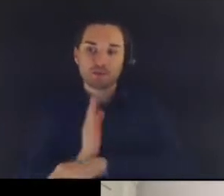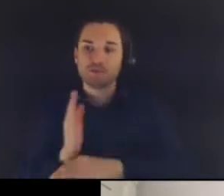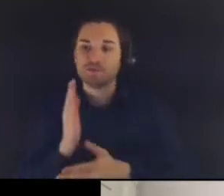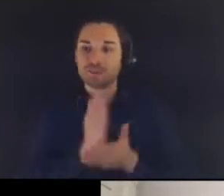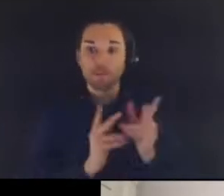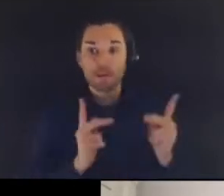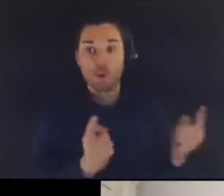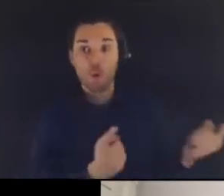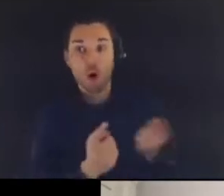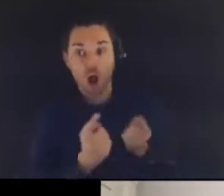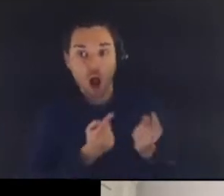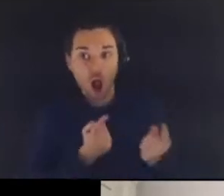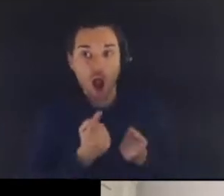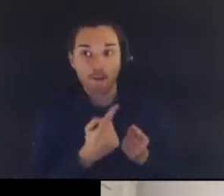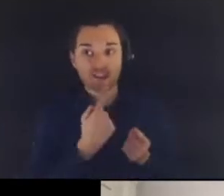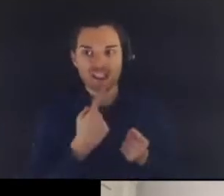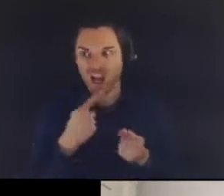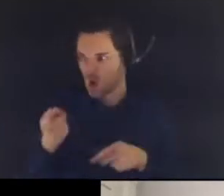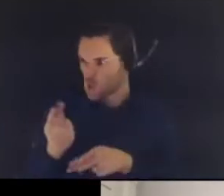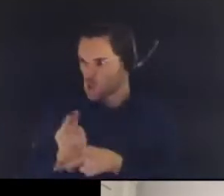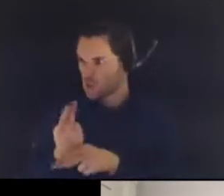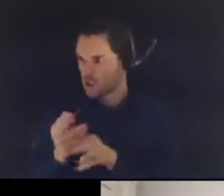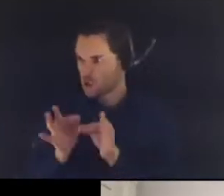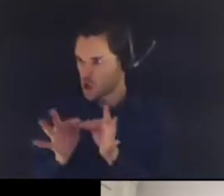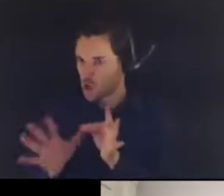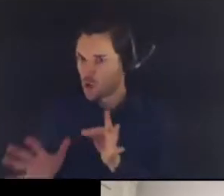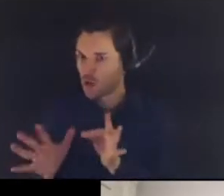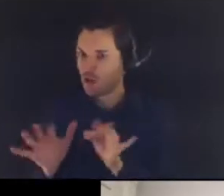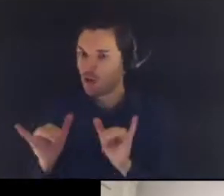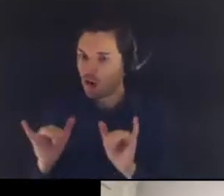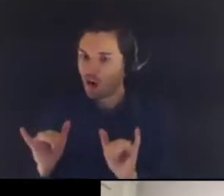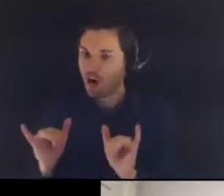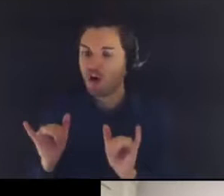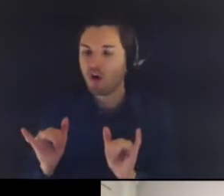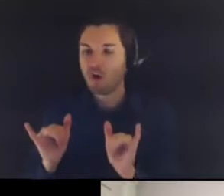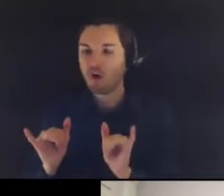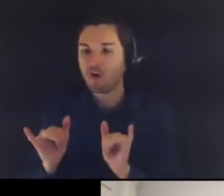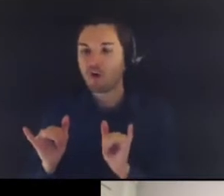technical language in ASL? Are you even competent to be a scientist? People have actually asked